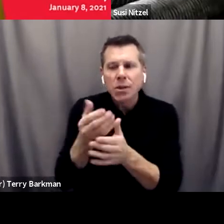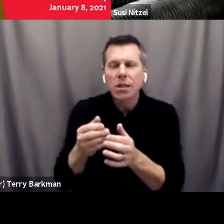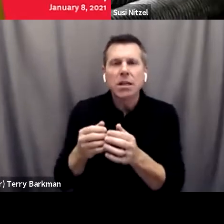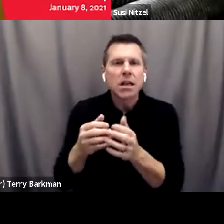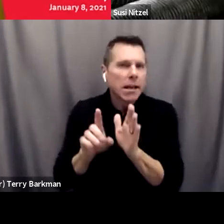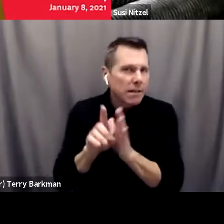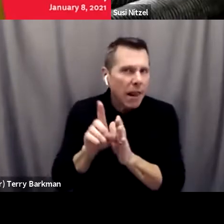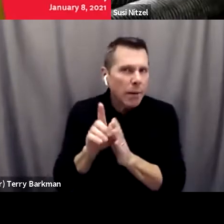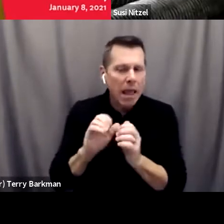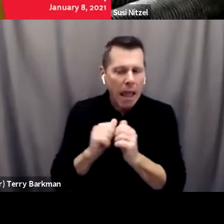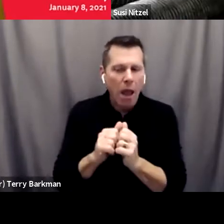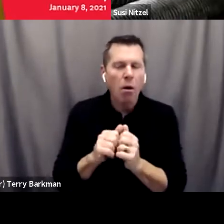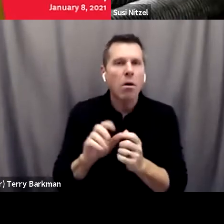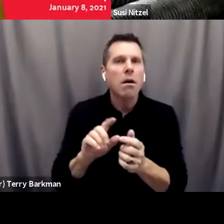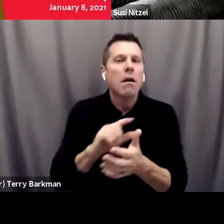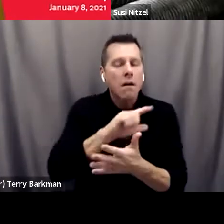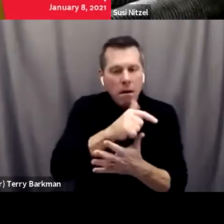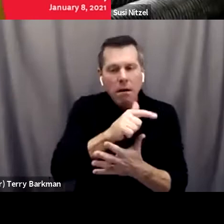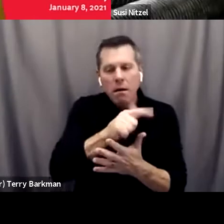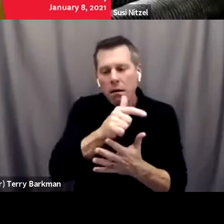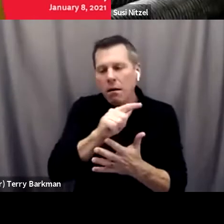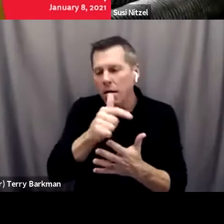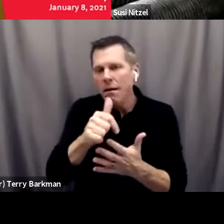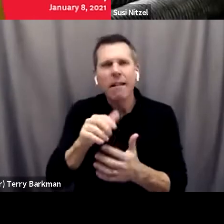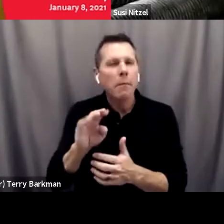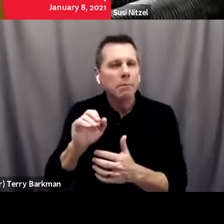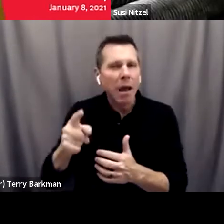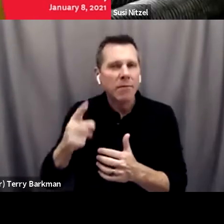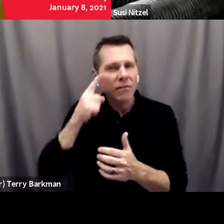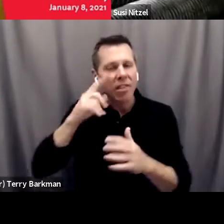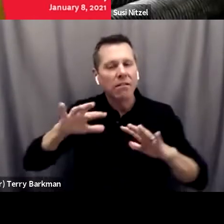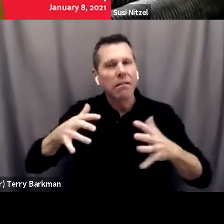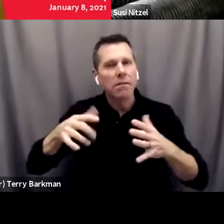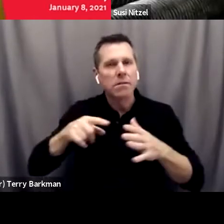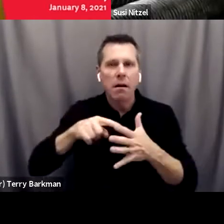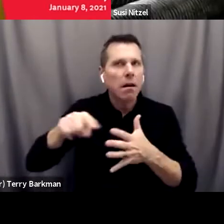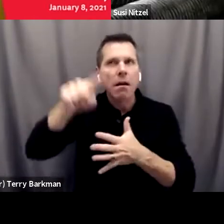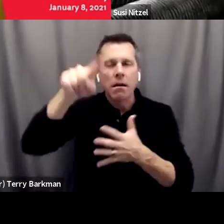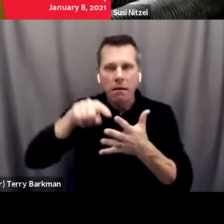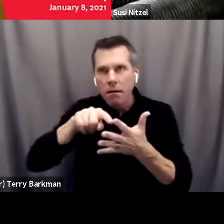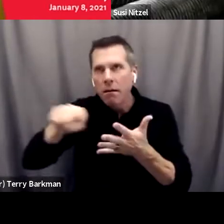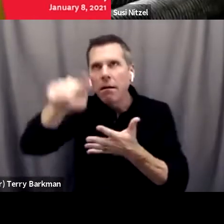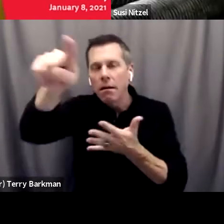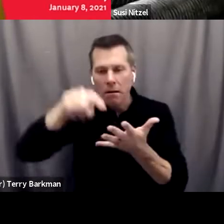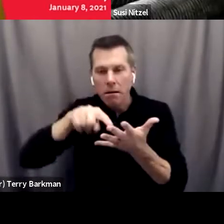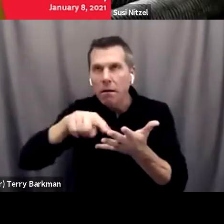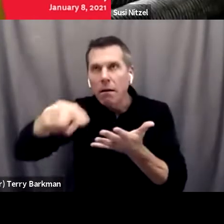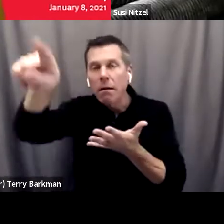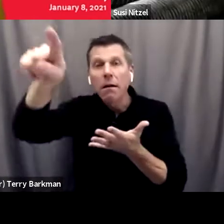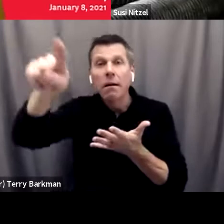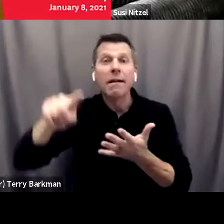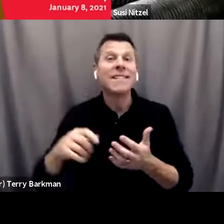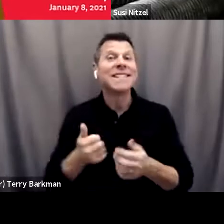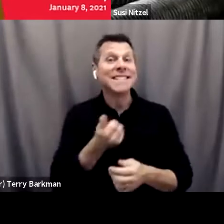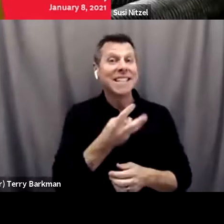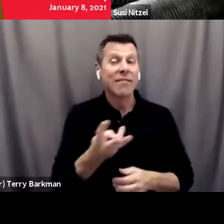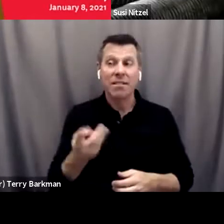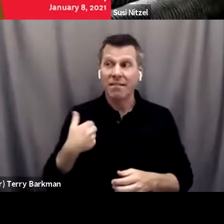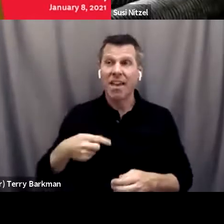sequence maps. And, you know, it was, it was a great opportunity for myself and some colleagues, to be able to sit down with